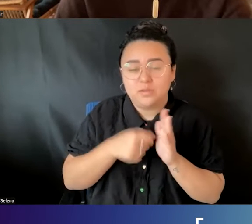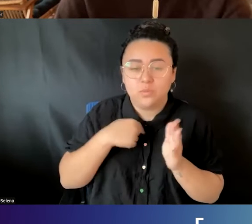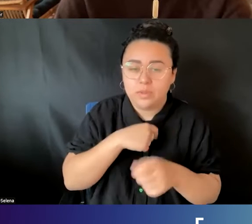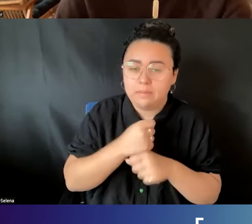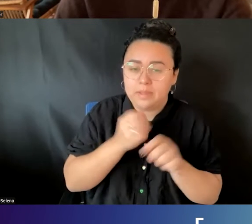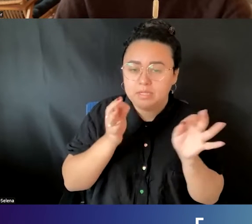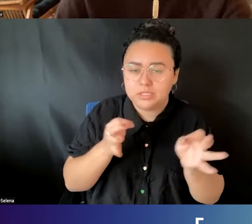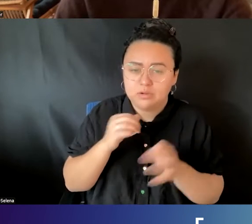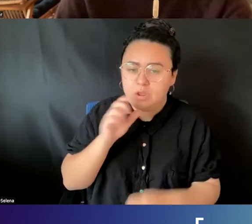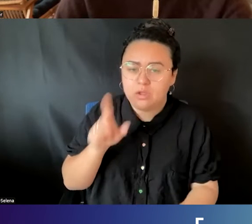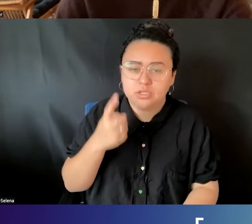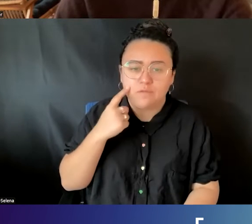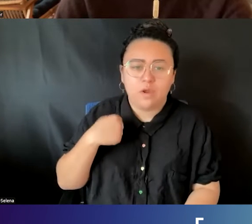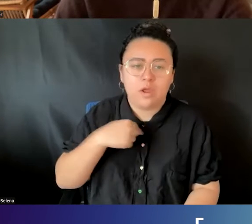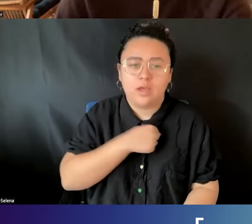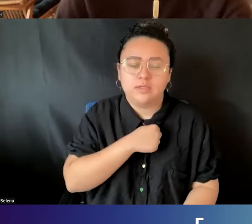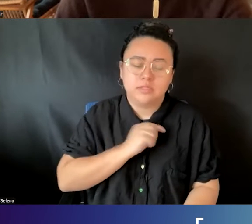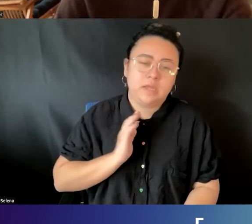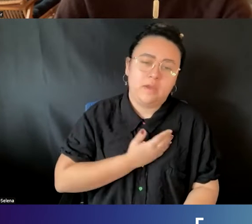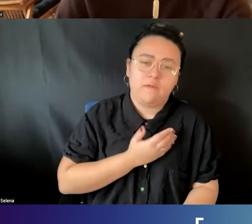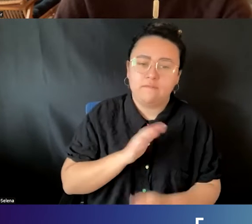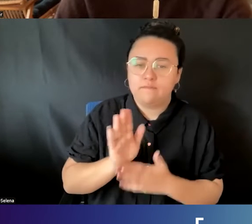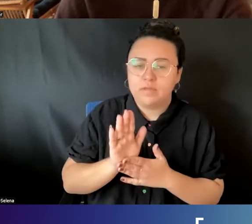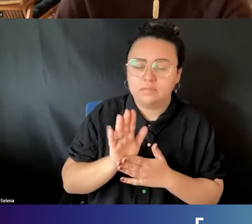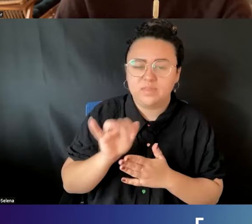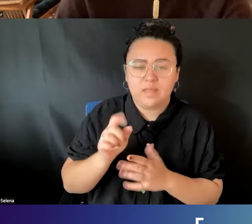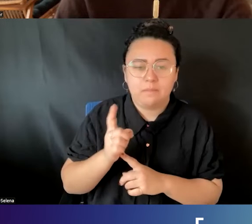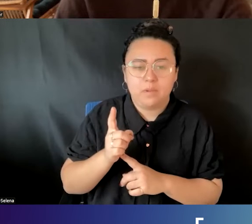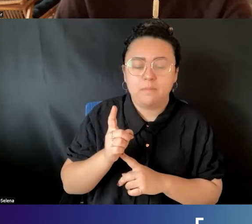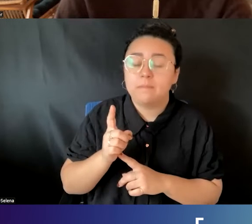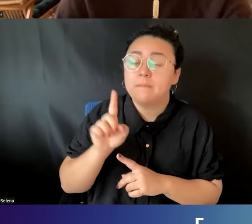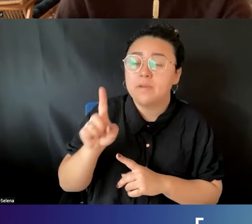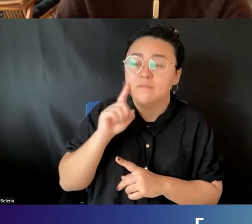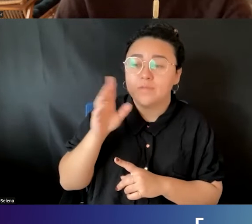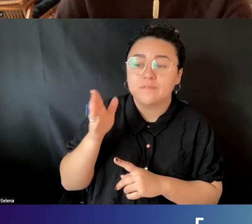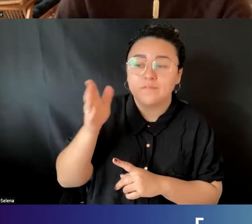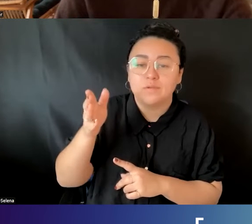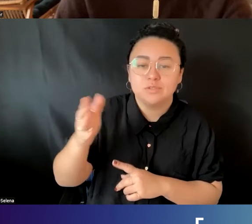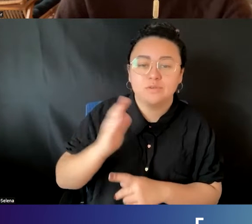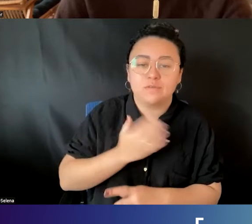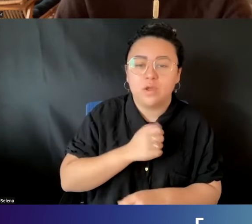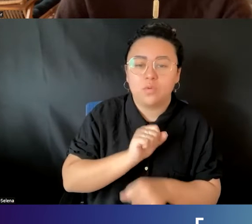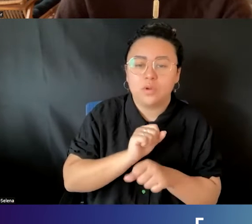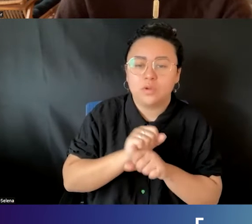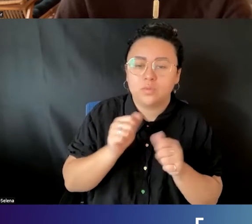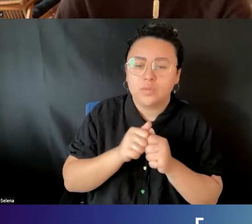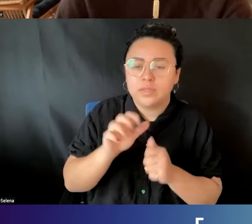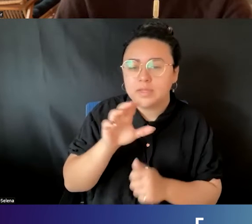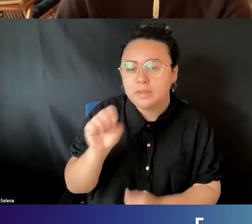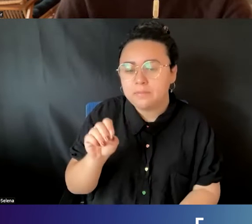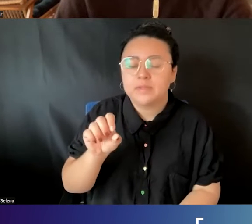not just for our films in the moment, but actually for the future of our work with these companies and others, and also for the kind of like